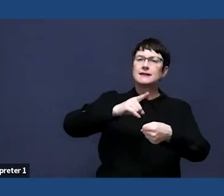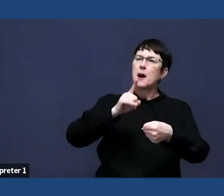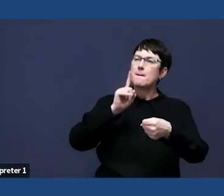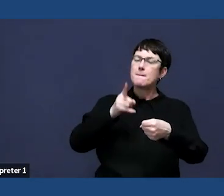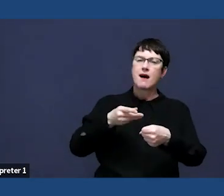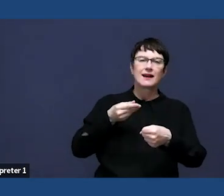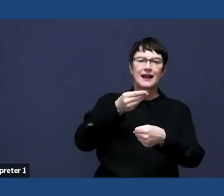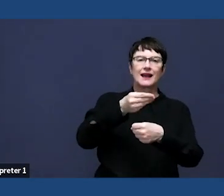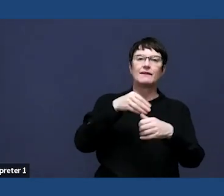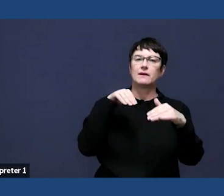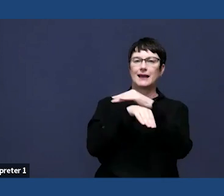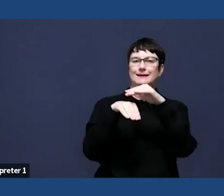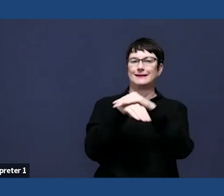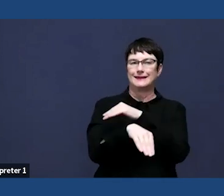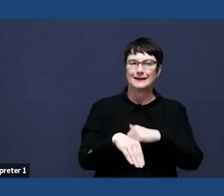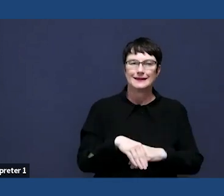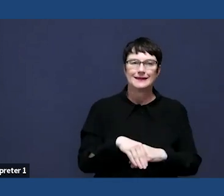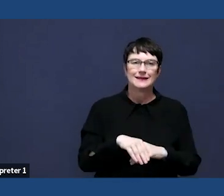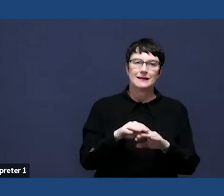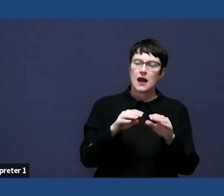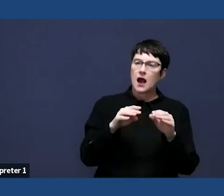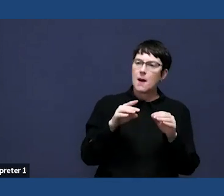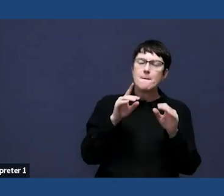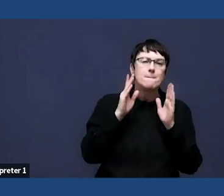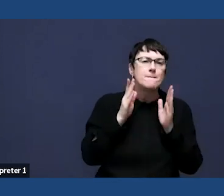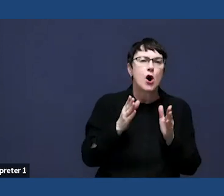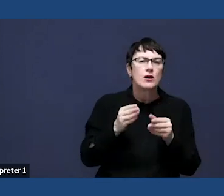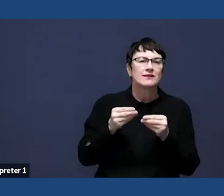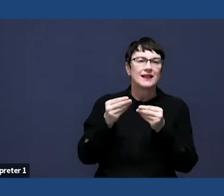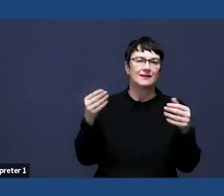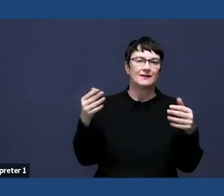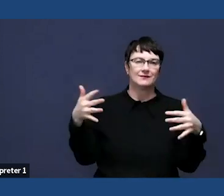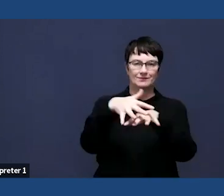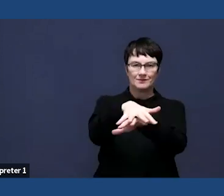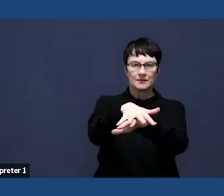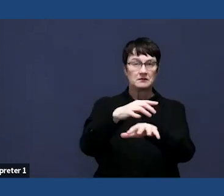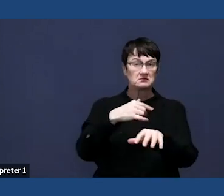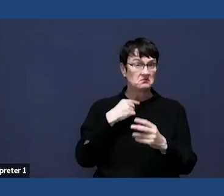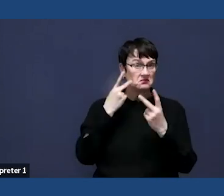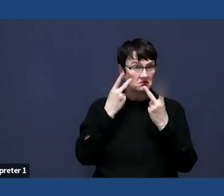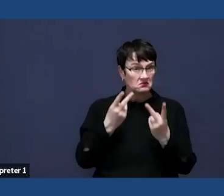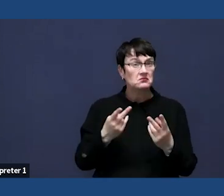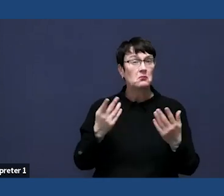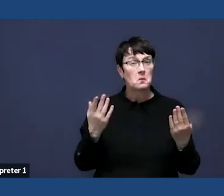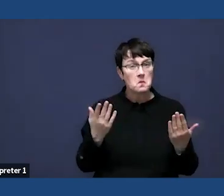They're beneficial for people with disabilities, but we've found through our research that they're beneficial for everyone.